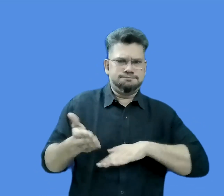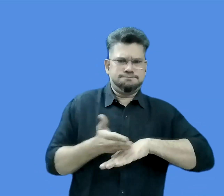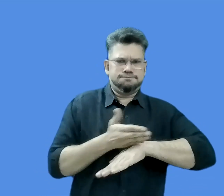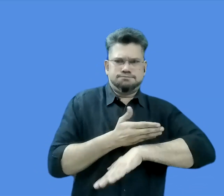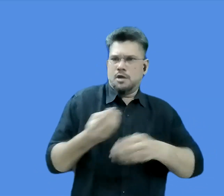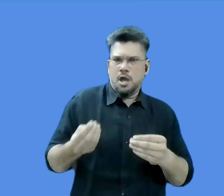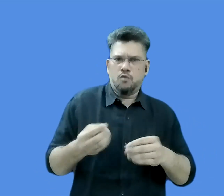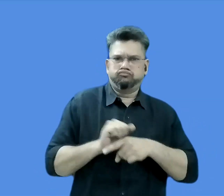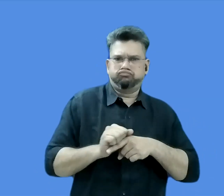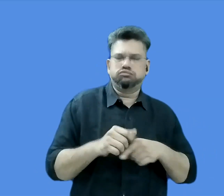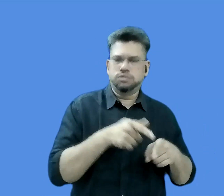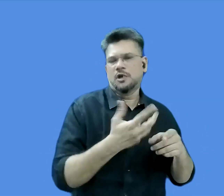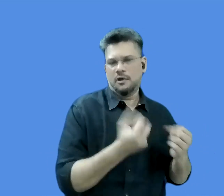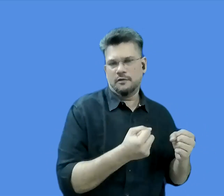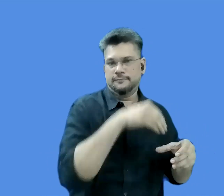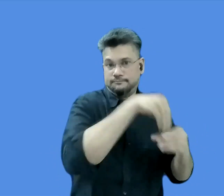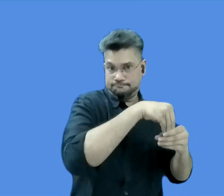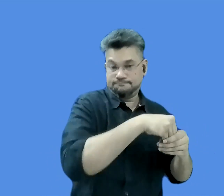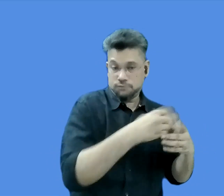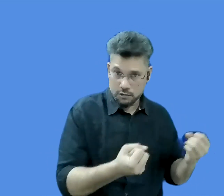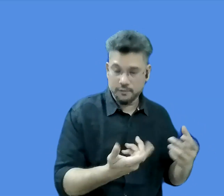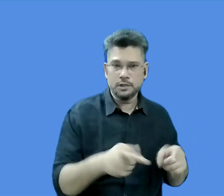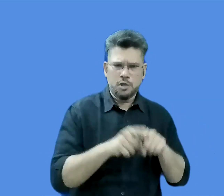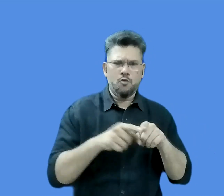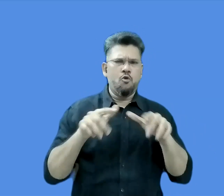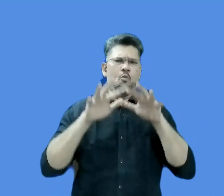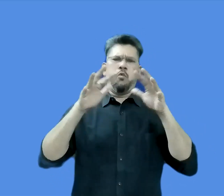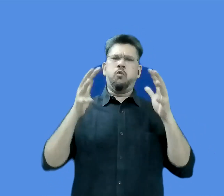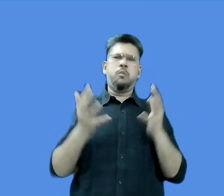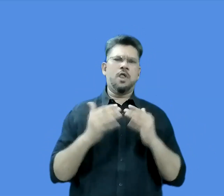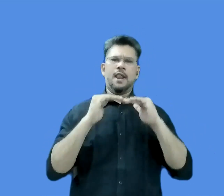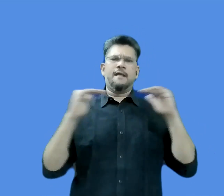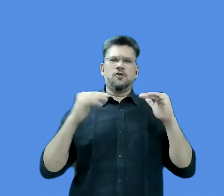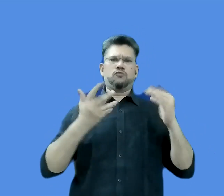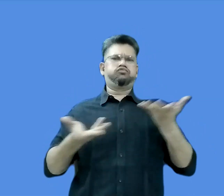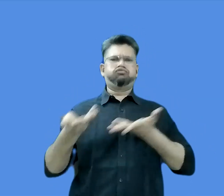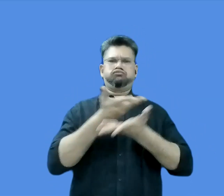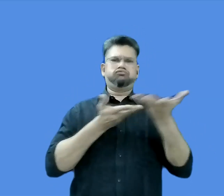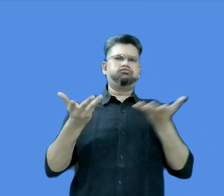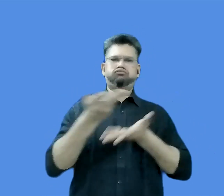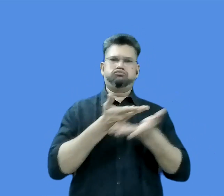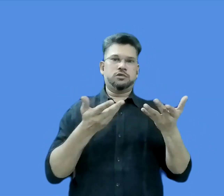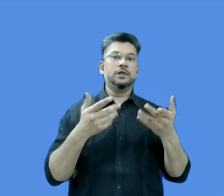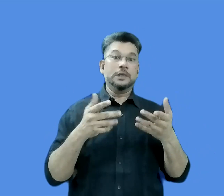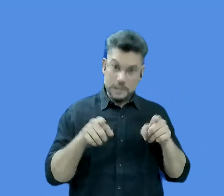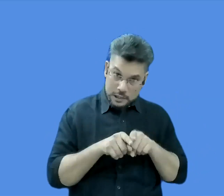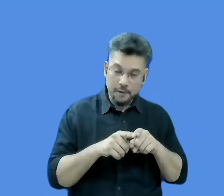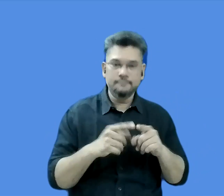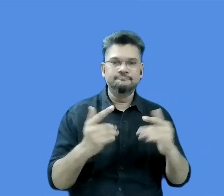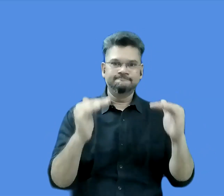package of capacity building that UNICEF is working. There are some other consultation that's been at global level.